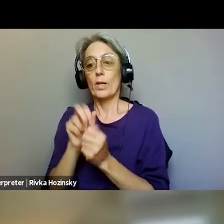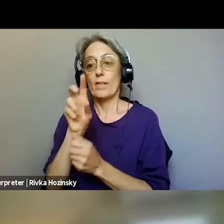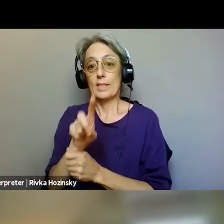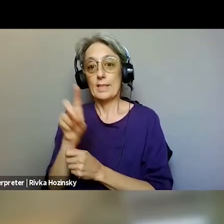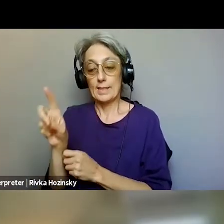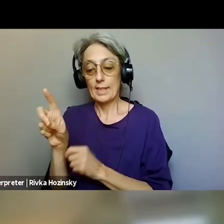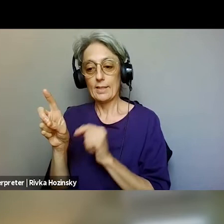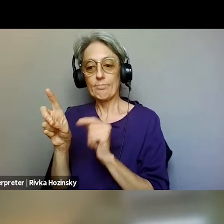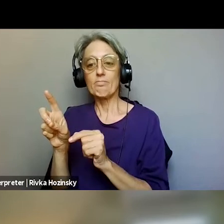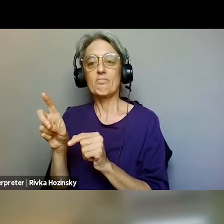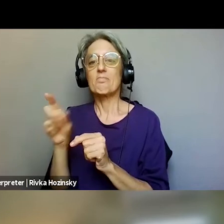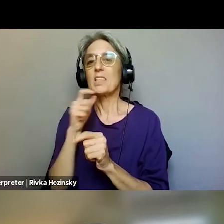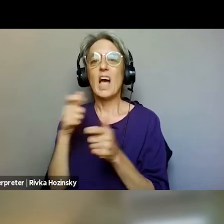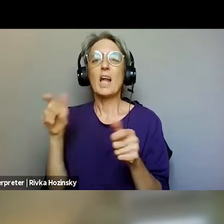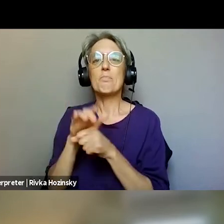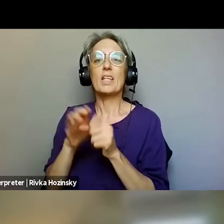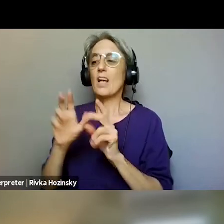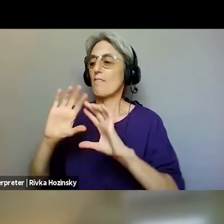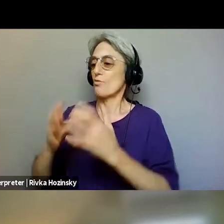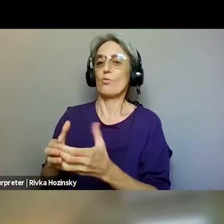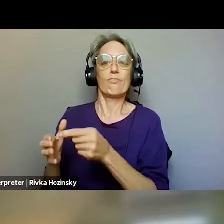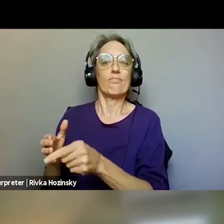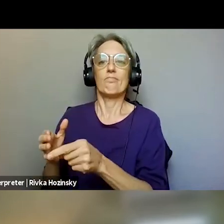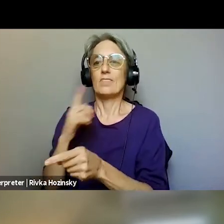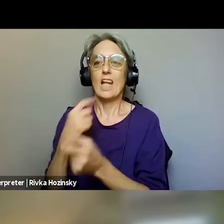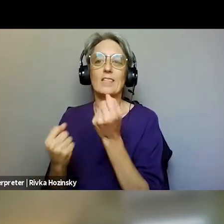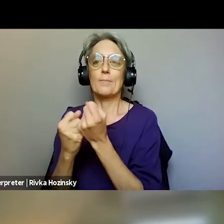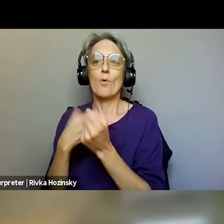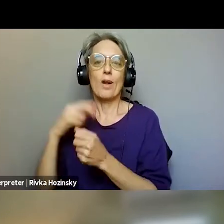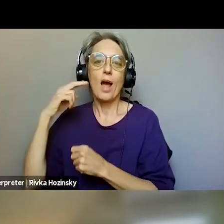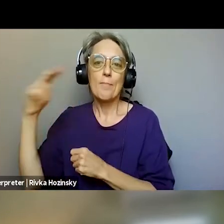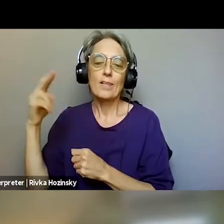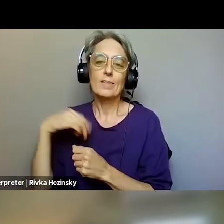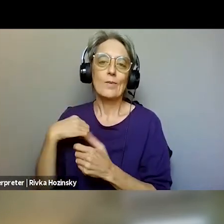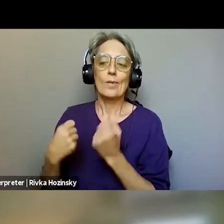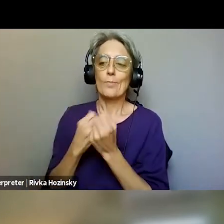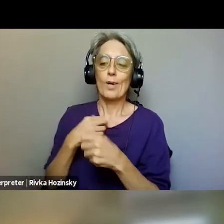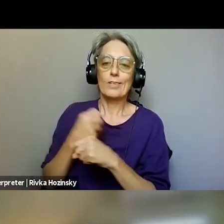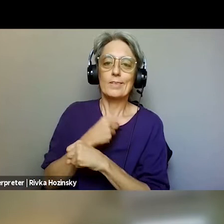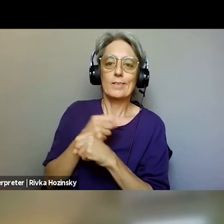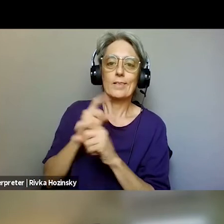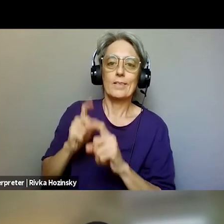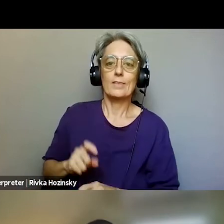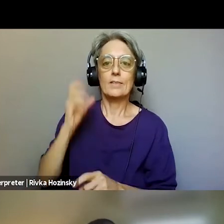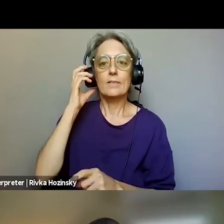not large enough to support our hypotheses and our statistical testing. So it's a challenge